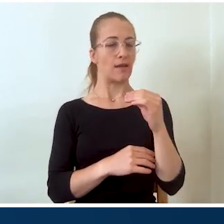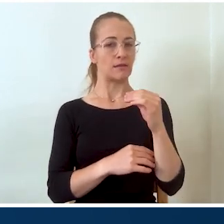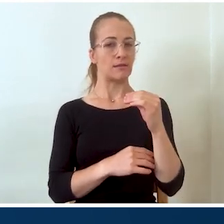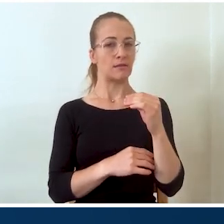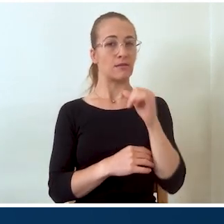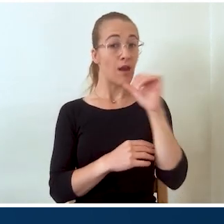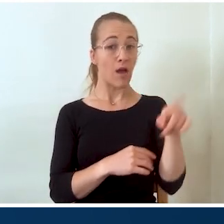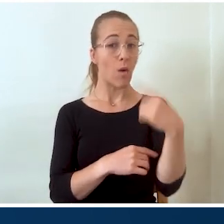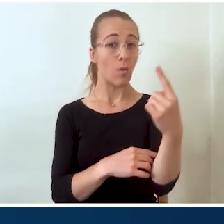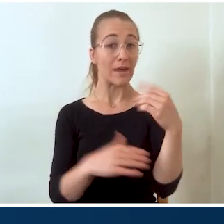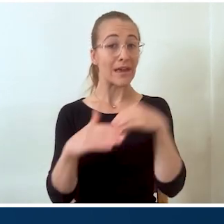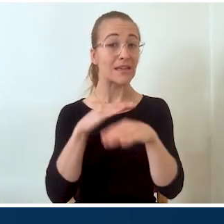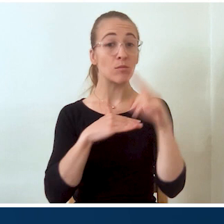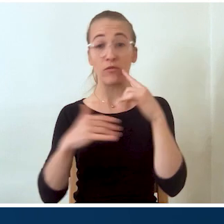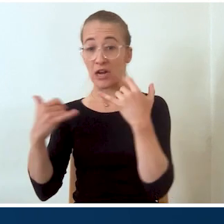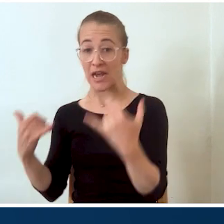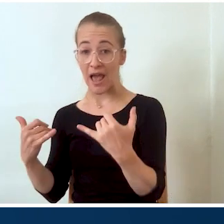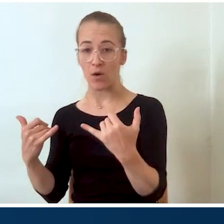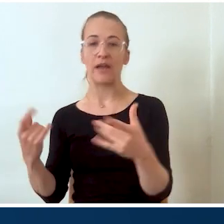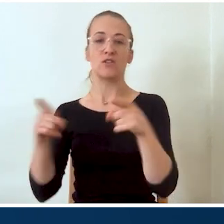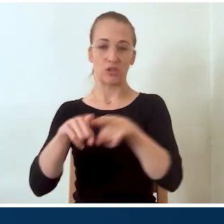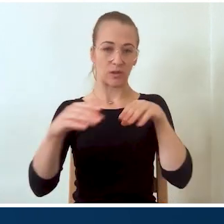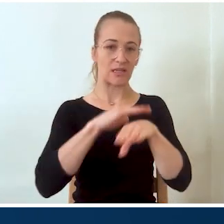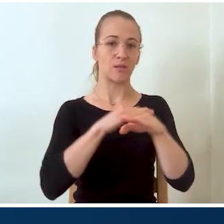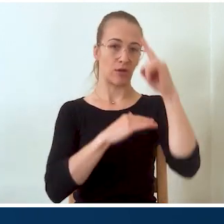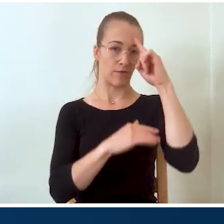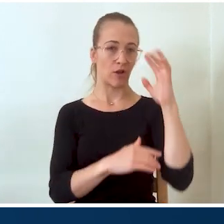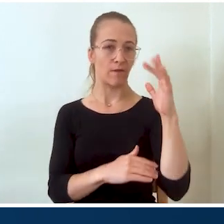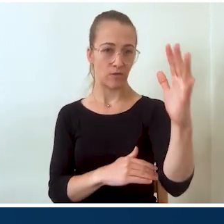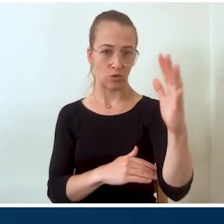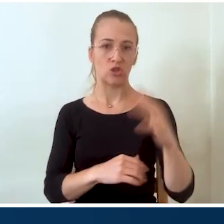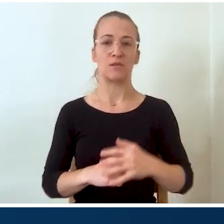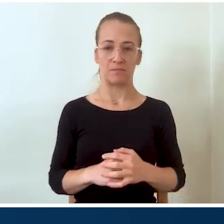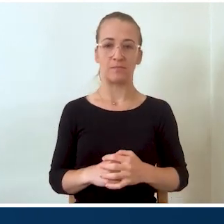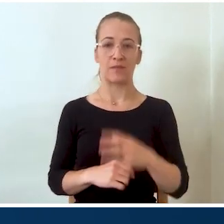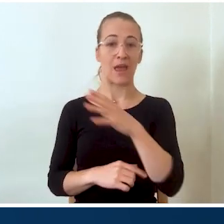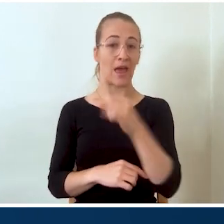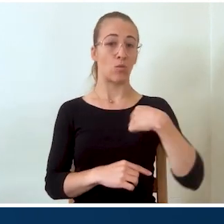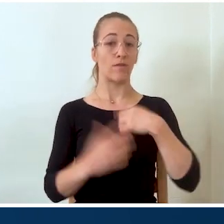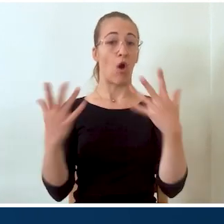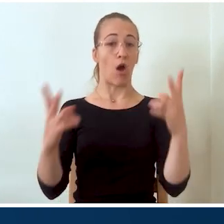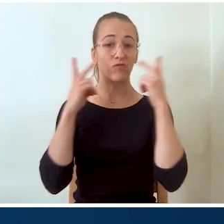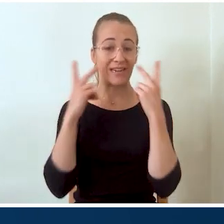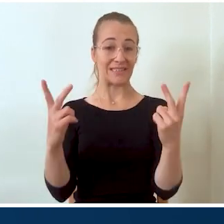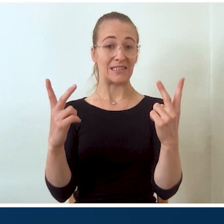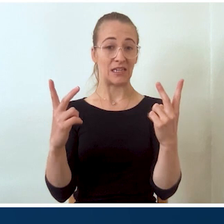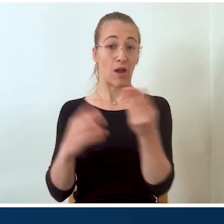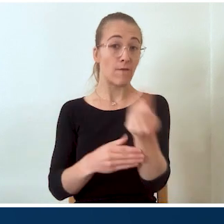is it accessibility for now, it's accessibility for future, and as we've seen, a couple of things, right?